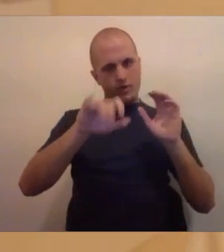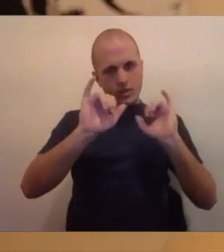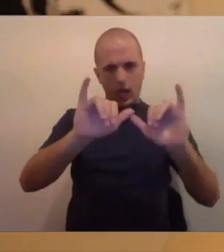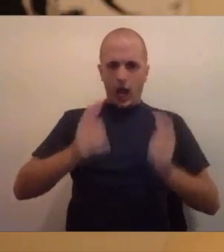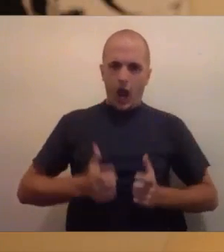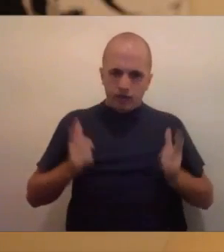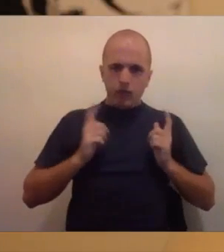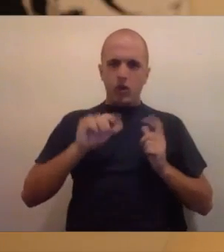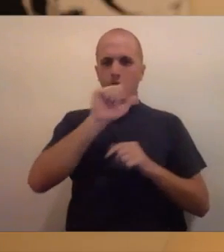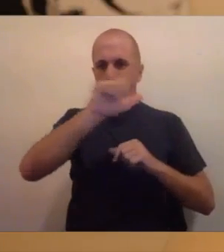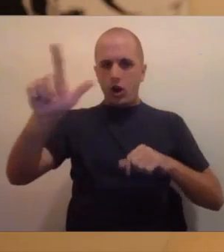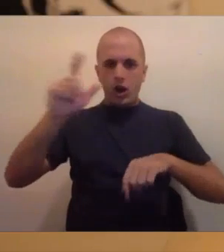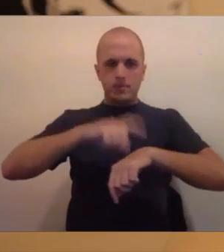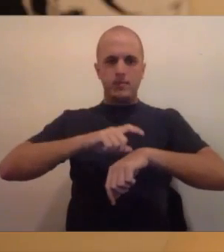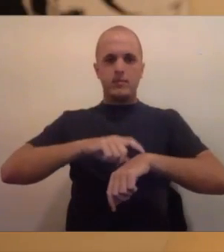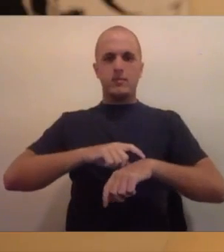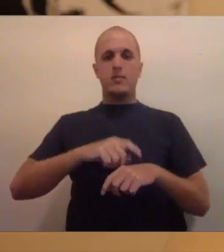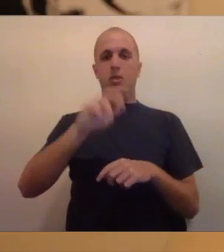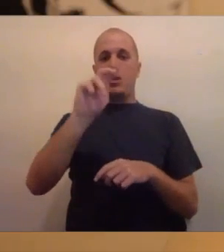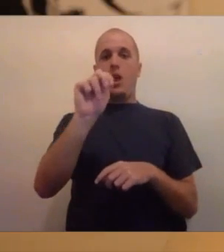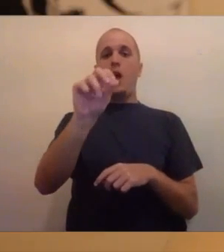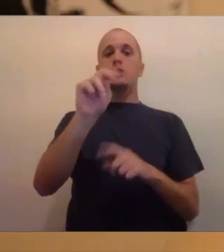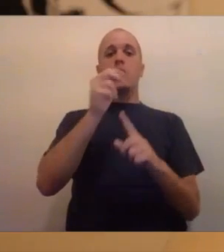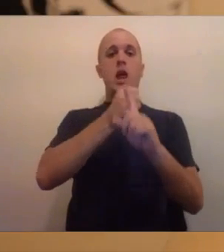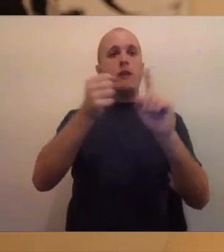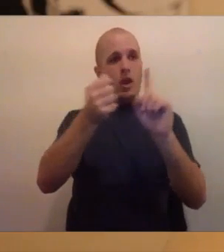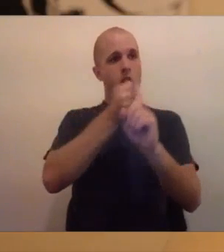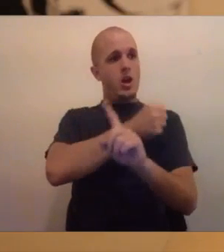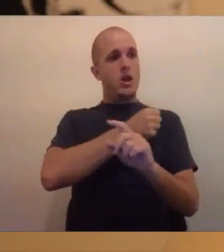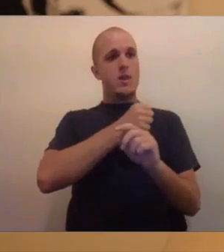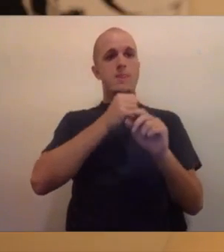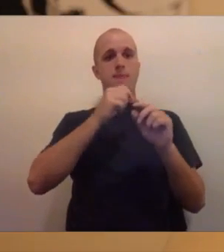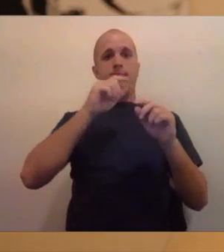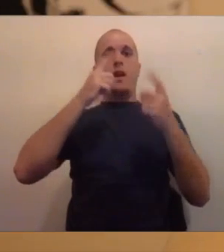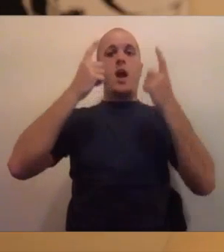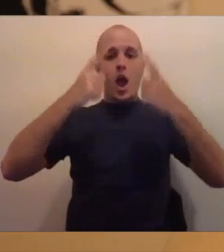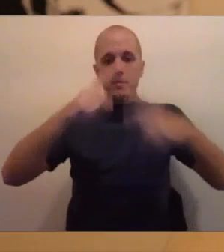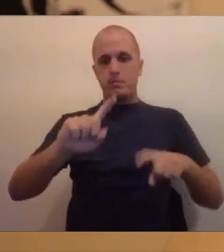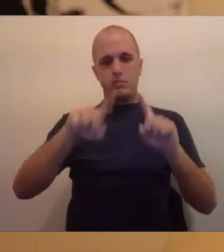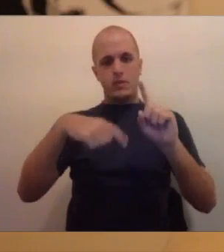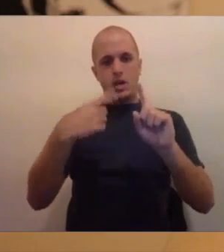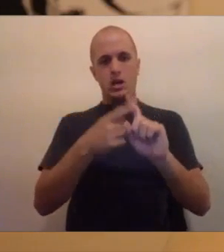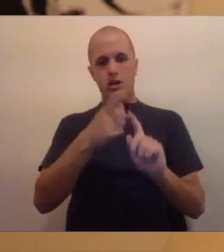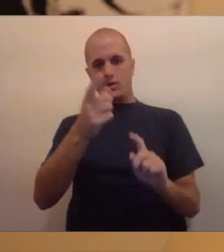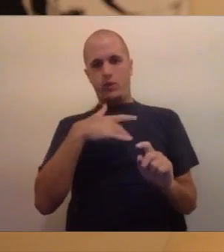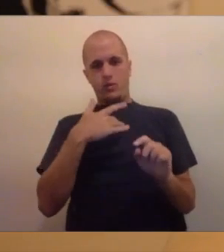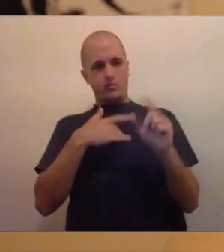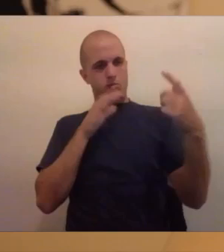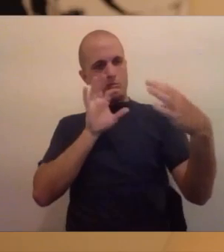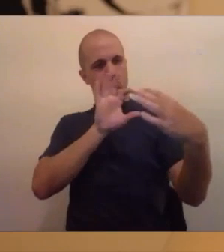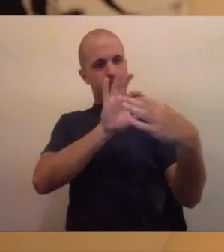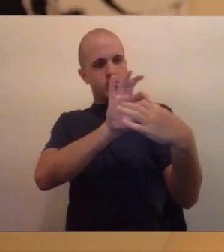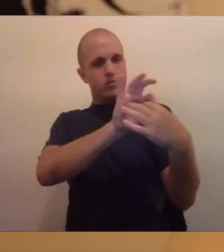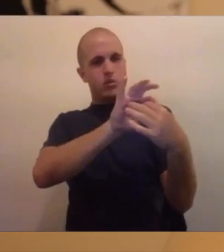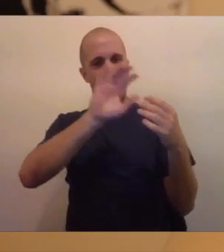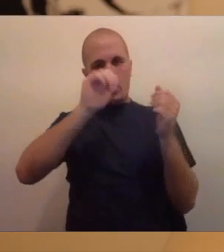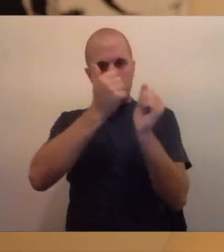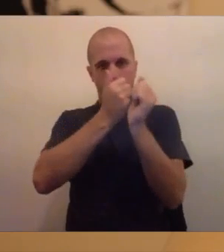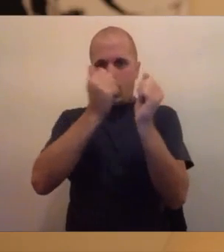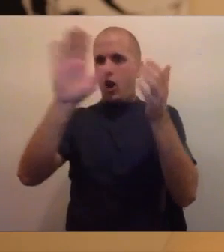It has to be alive all the time. Nonviolence is when you feel oneness with